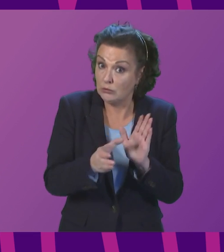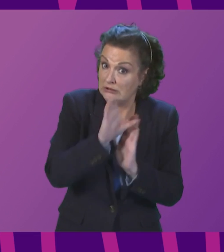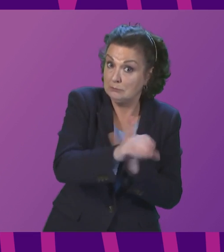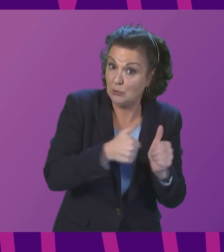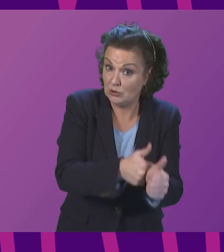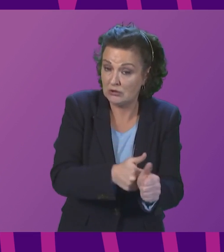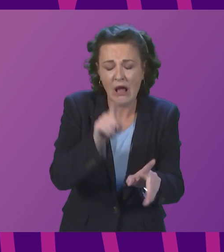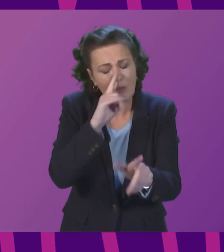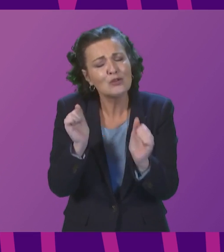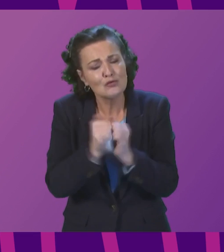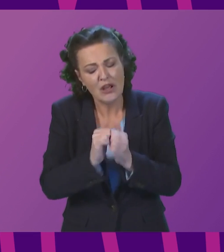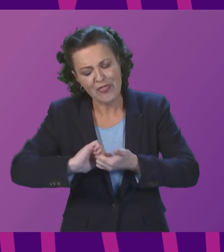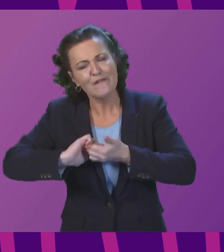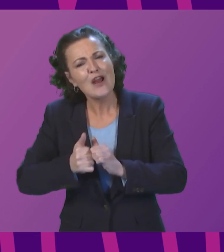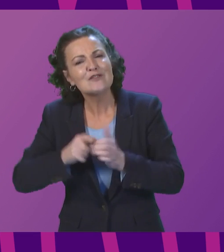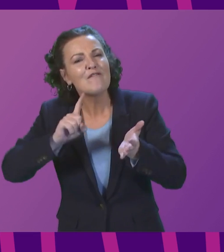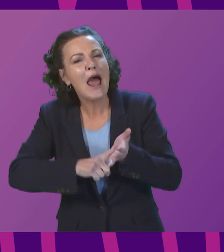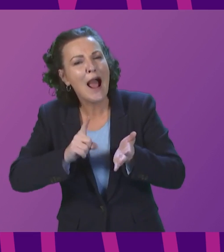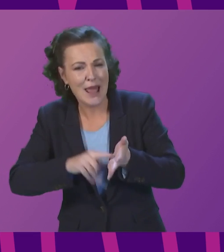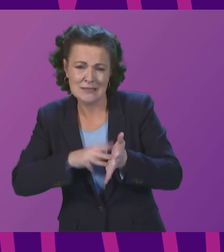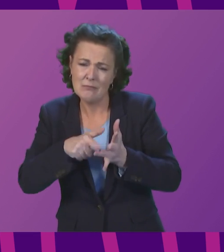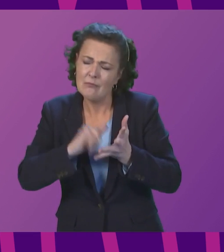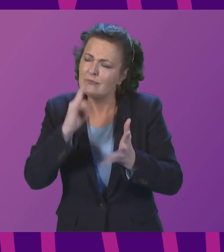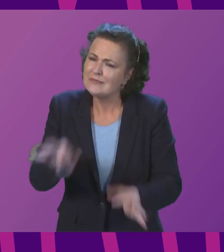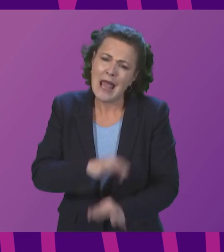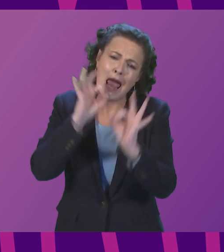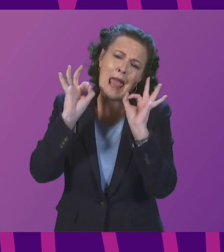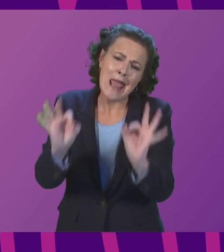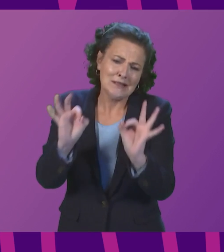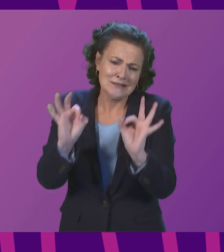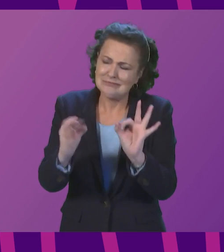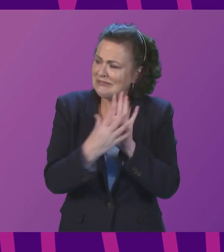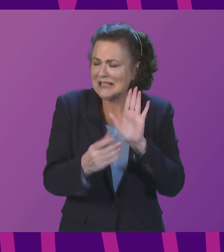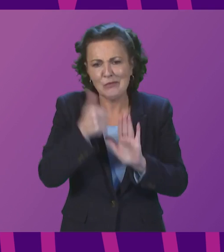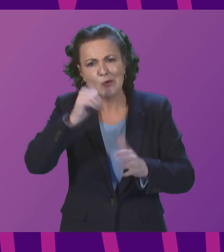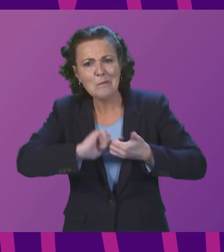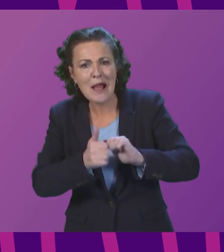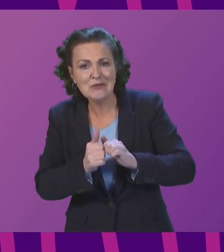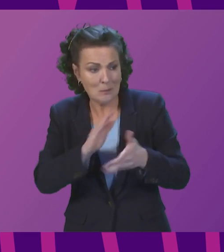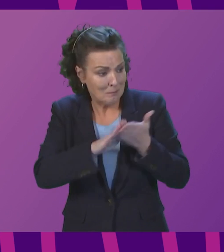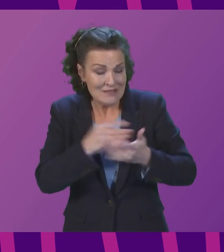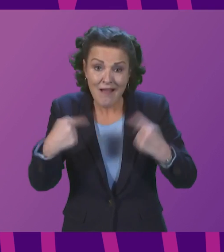I certainly agree that the Friends of Langlands Moss is an excellent example of the type of partnership that is needed to allow communities to make decisions about the management of